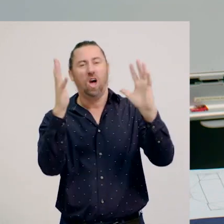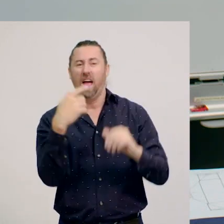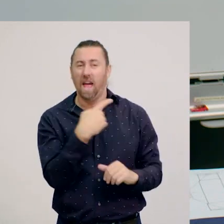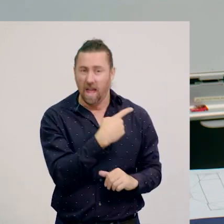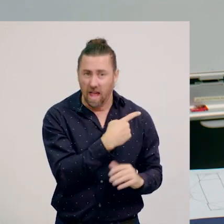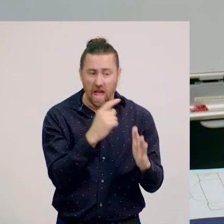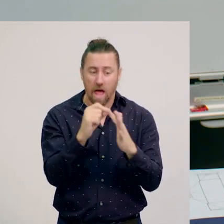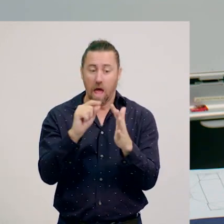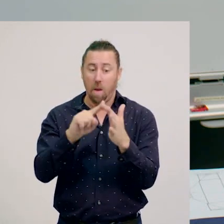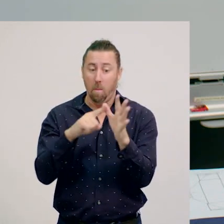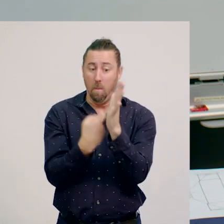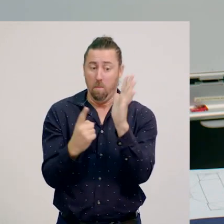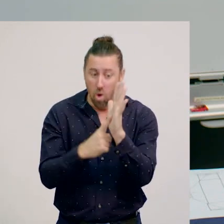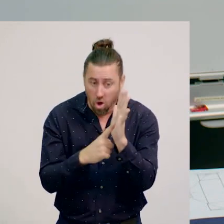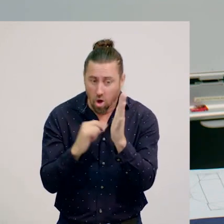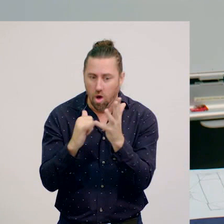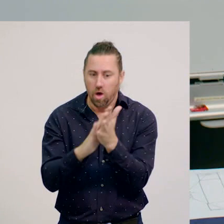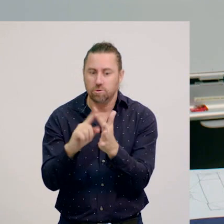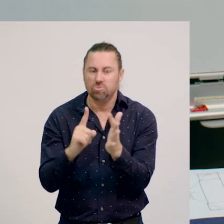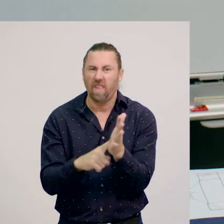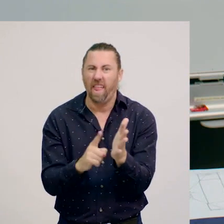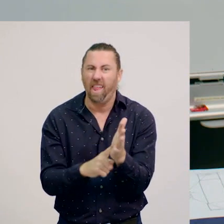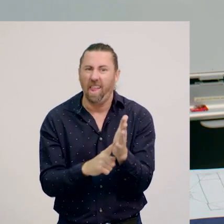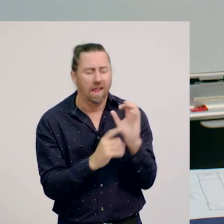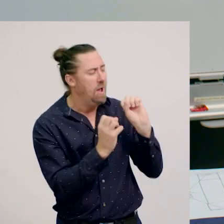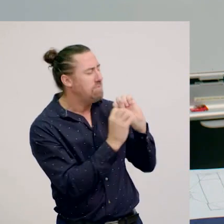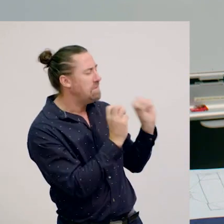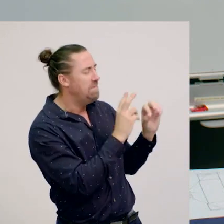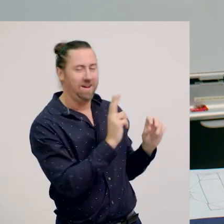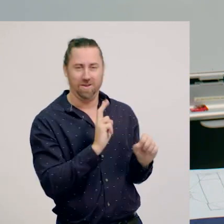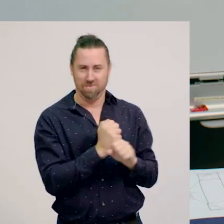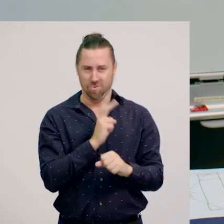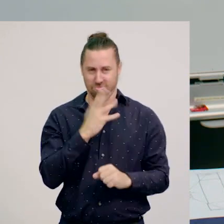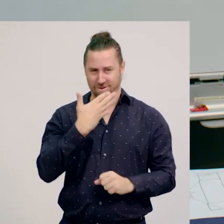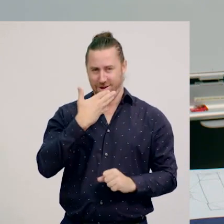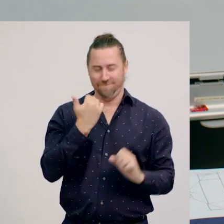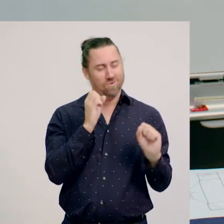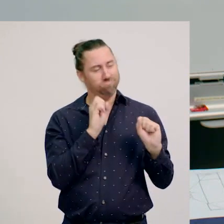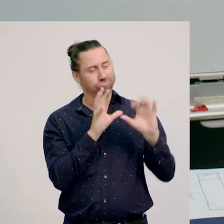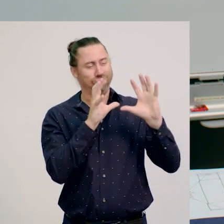that’s made of pearl shell – pieces cut in just to make it look beautiful.